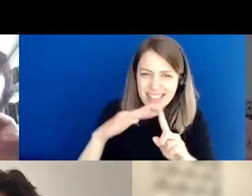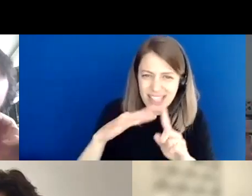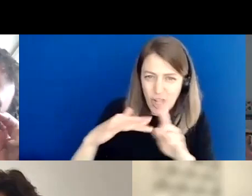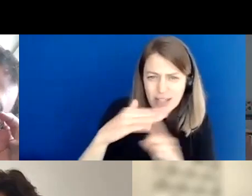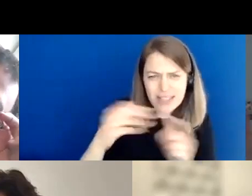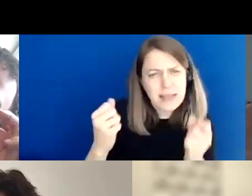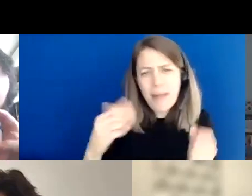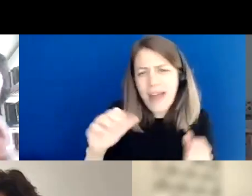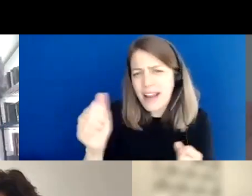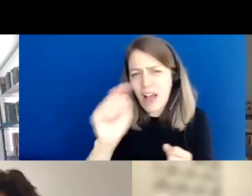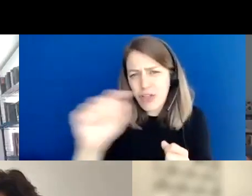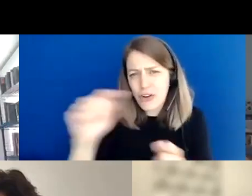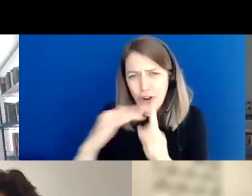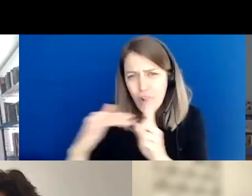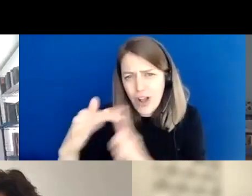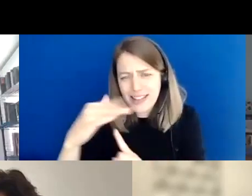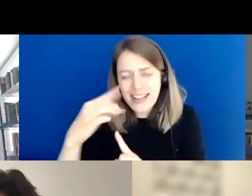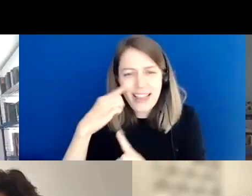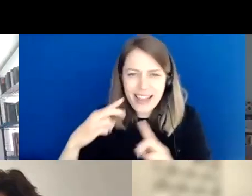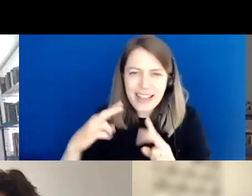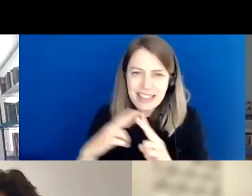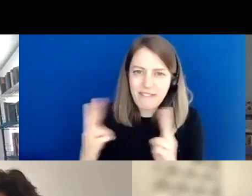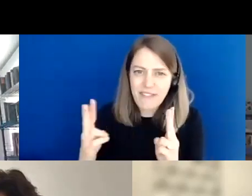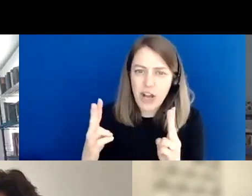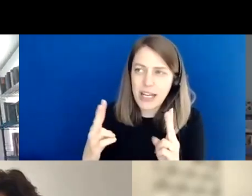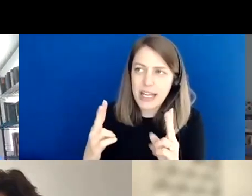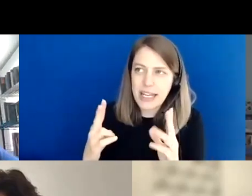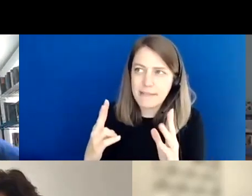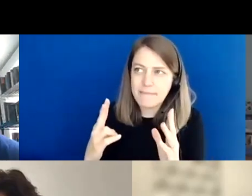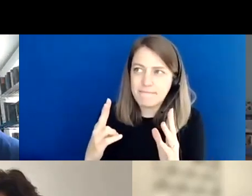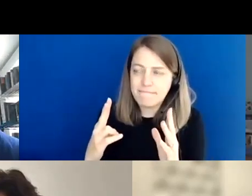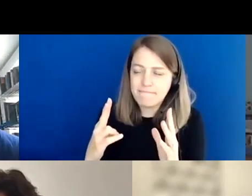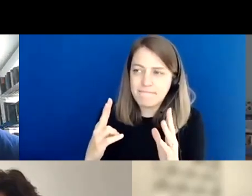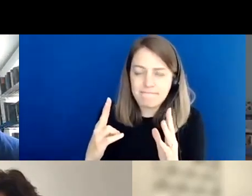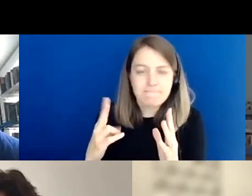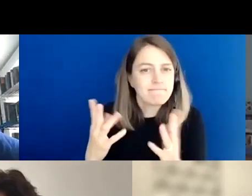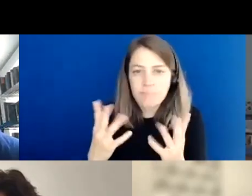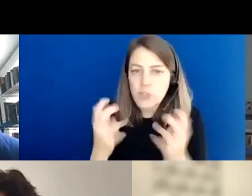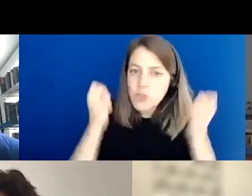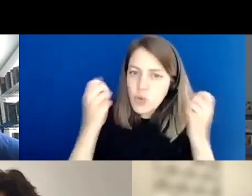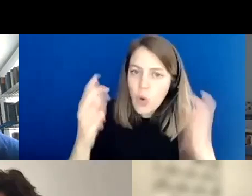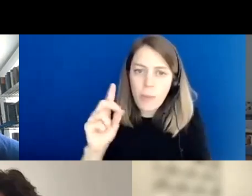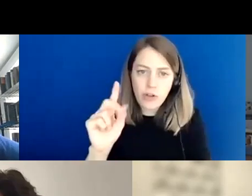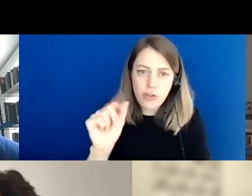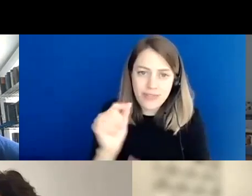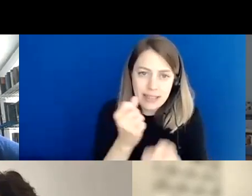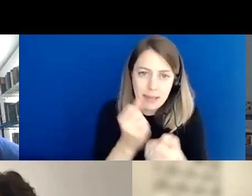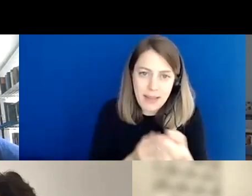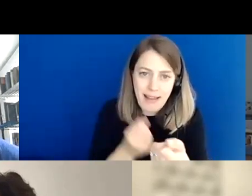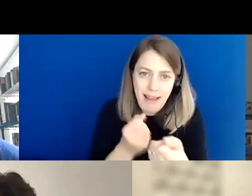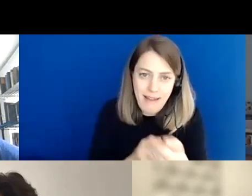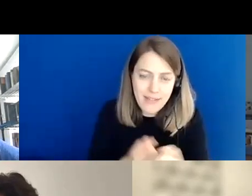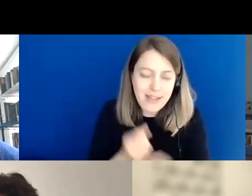I see it sort of very much as apiece with so much of disability advocacy in my area